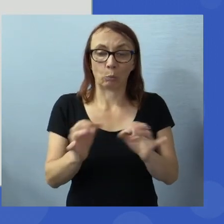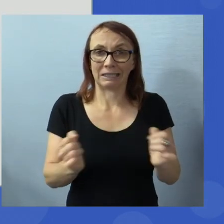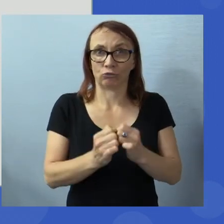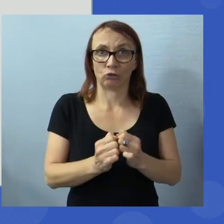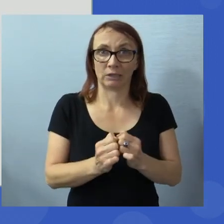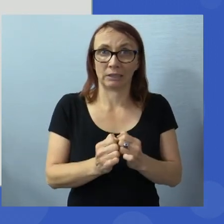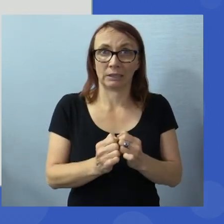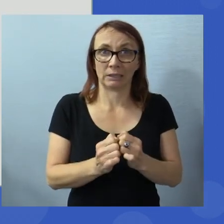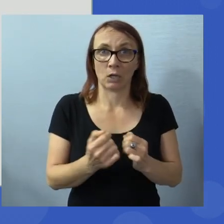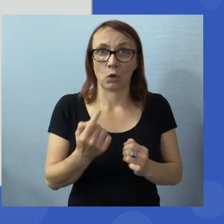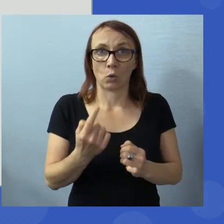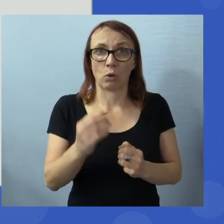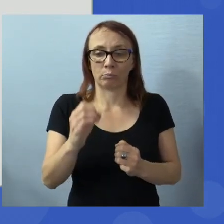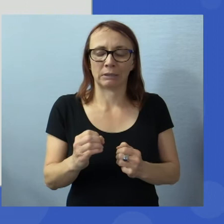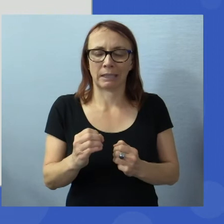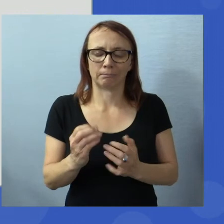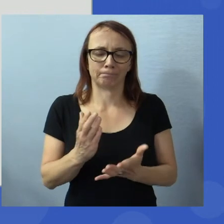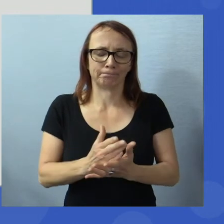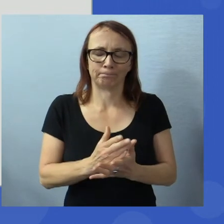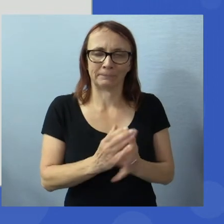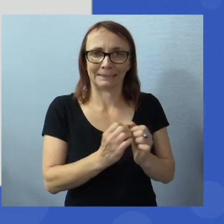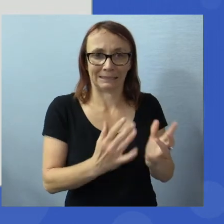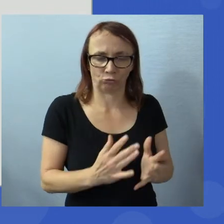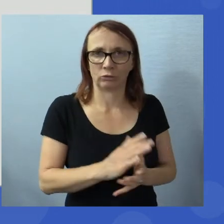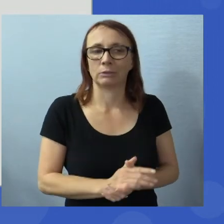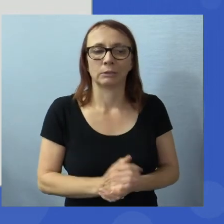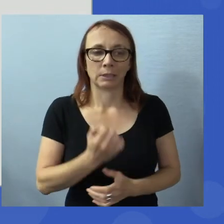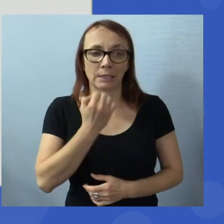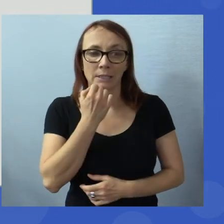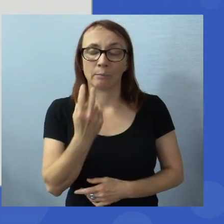percent strongly disagreed number two every business needs to comply with new